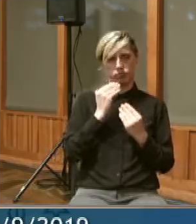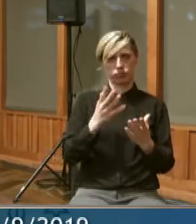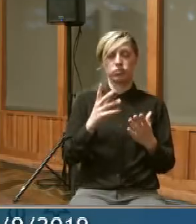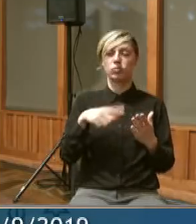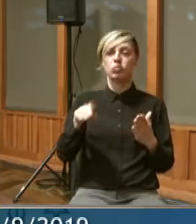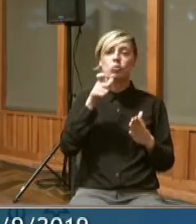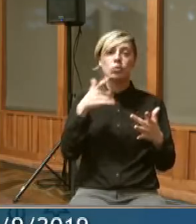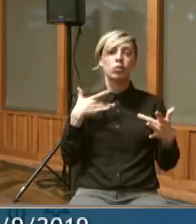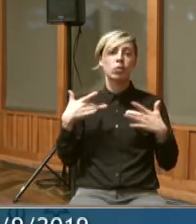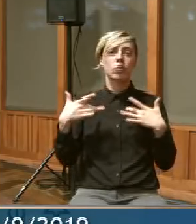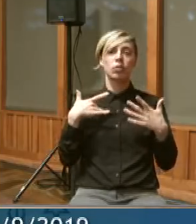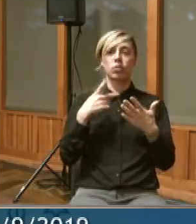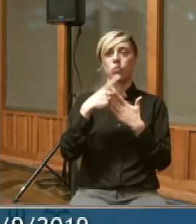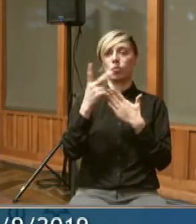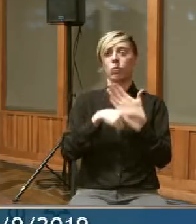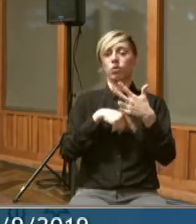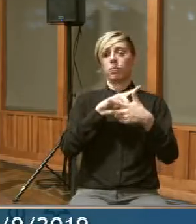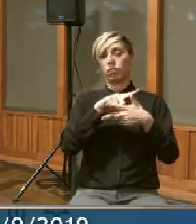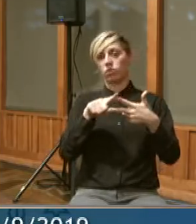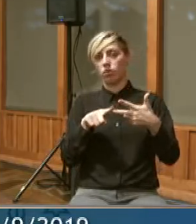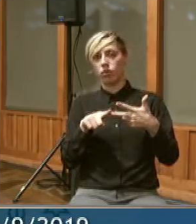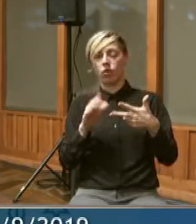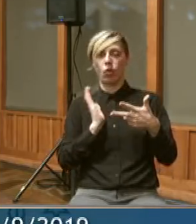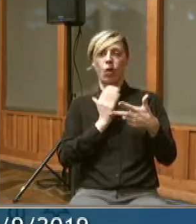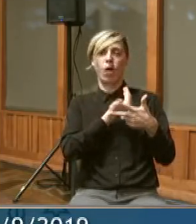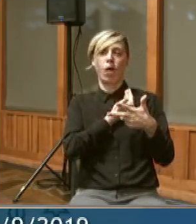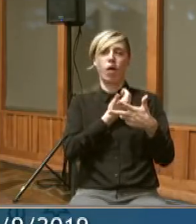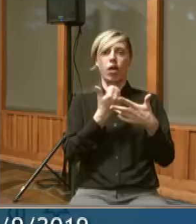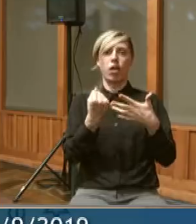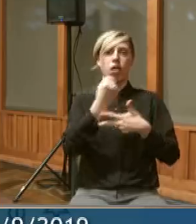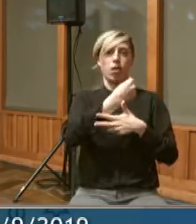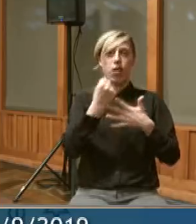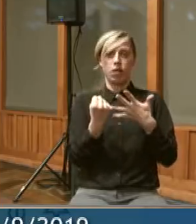GENERAL FUND. SENIOR RECREATION TAKES NO CUTS IN THIS BUDGET. FOR PEOPLE WORRIED ABOUT THOSE